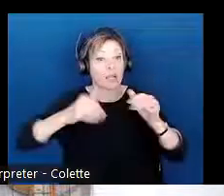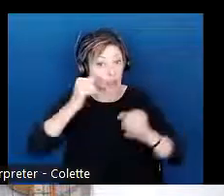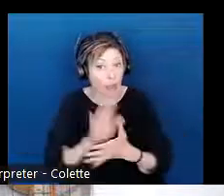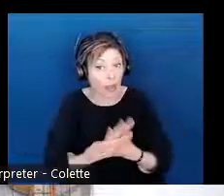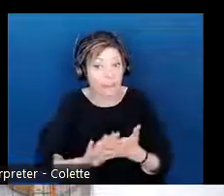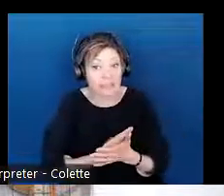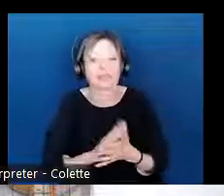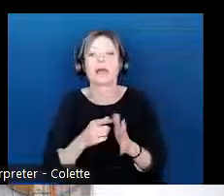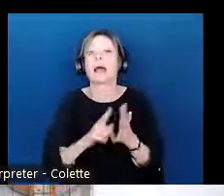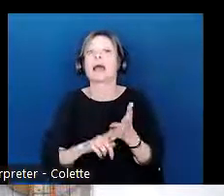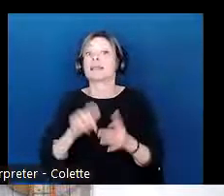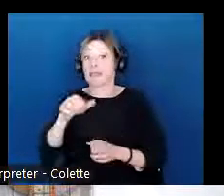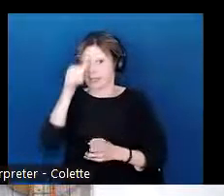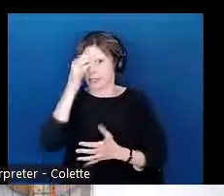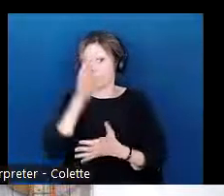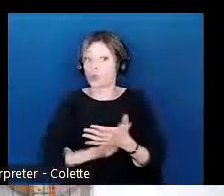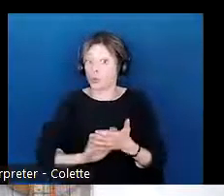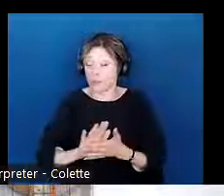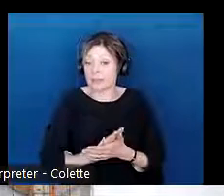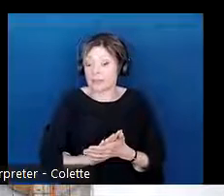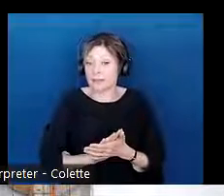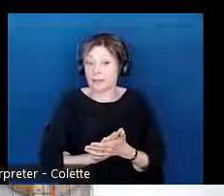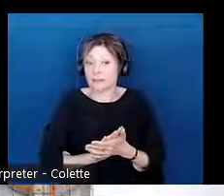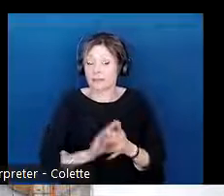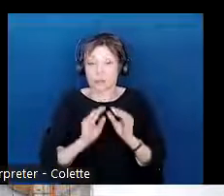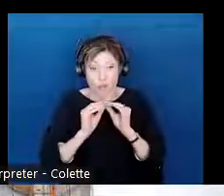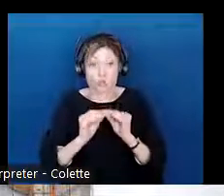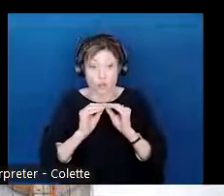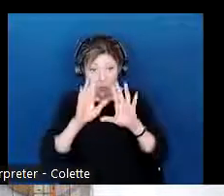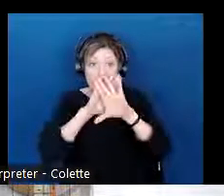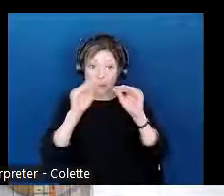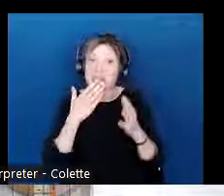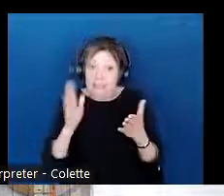and we and we um and we say to the students this as well make sure that you've checked